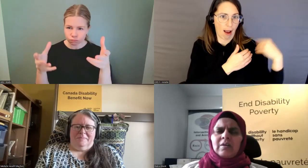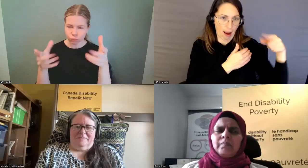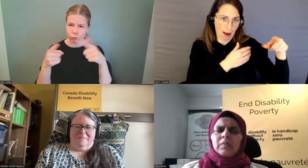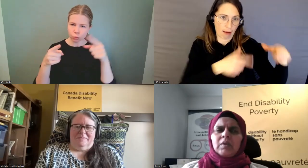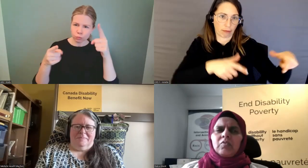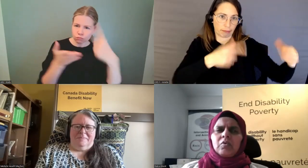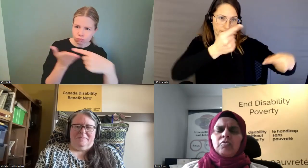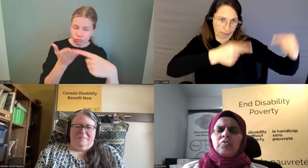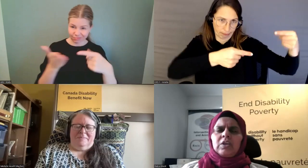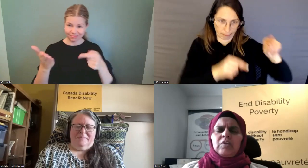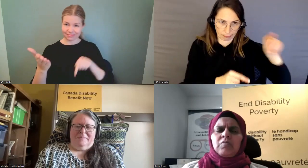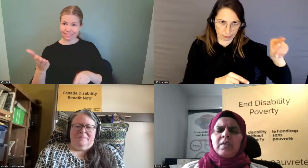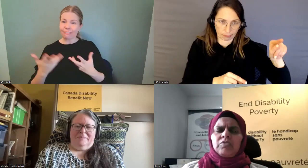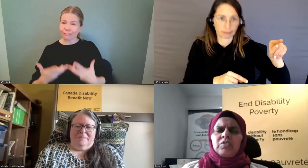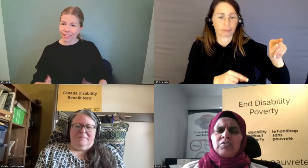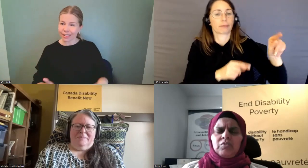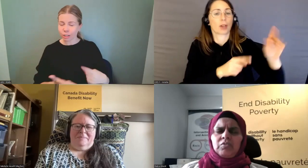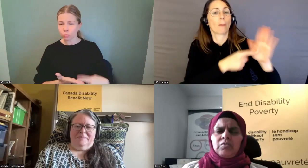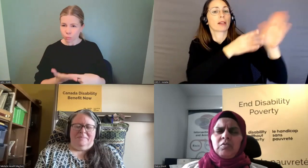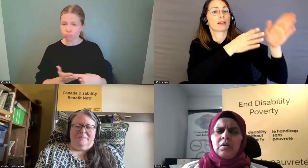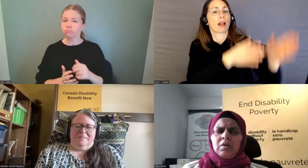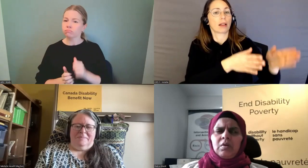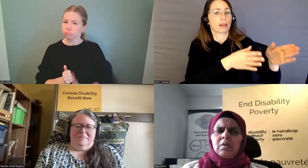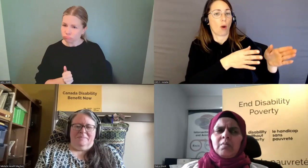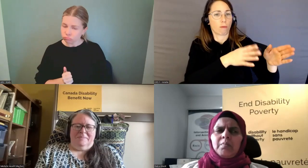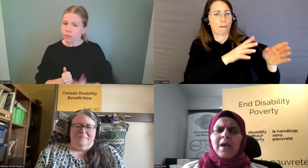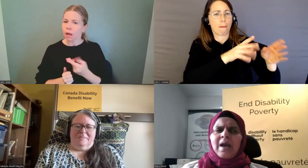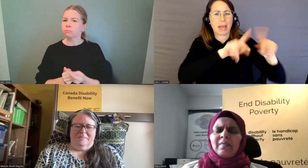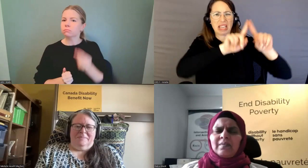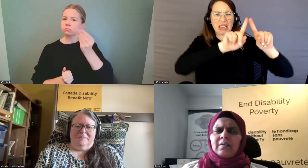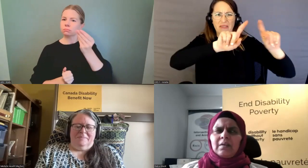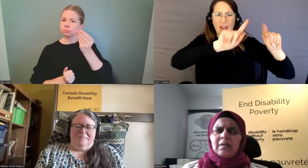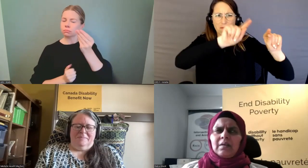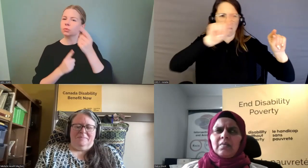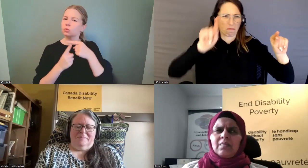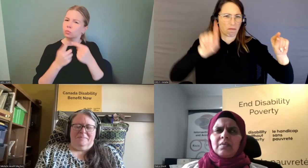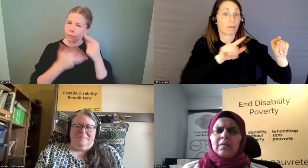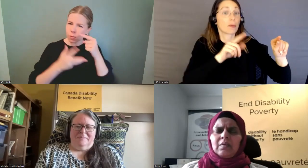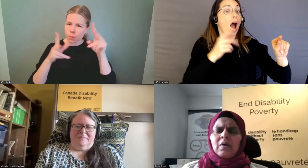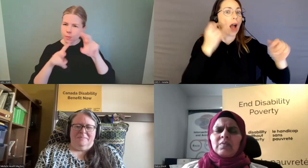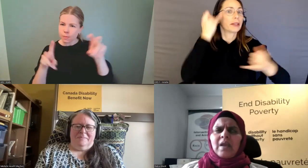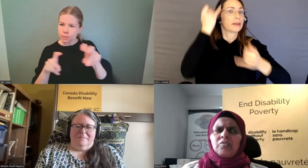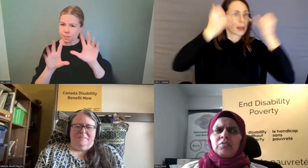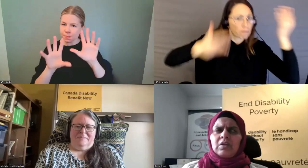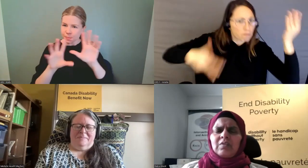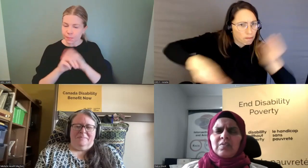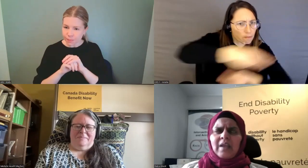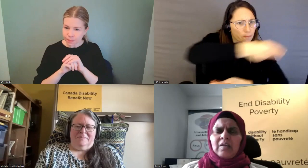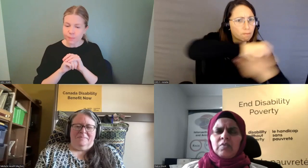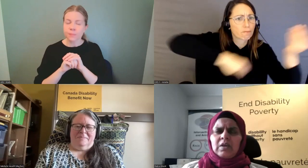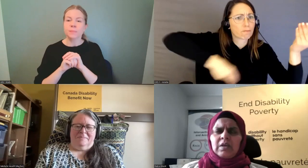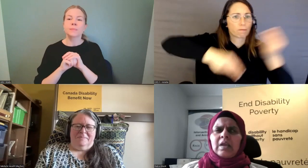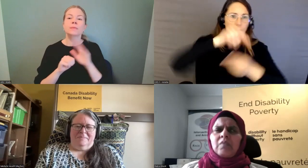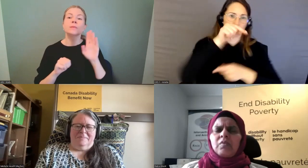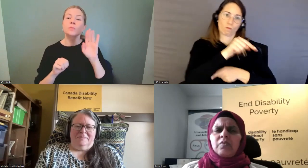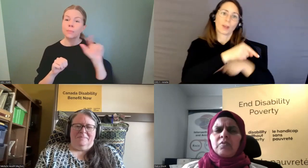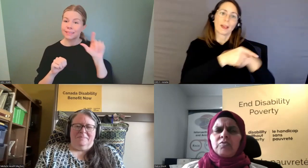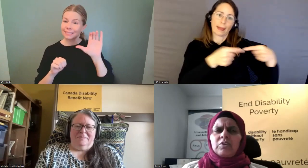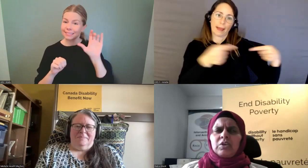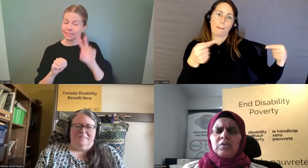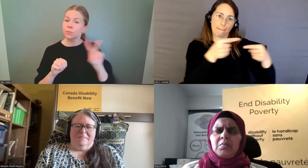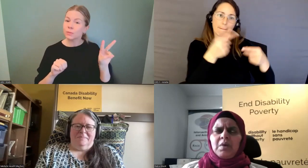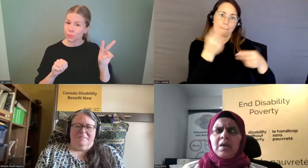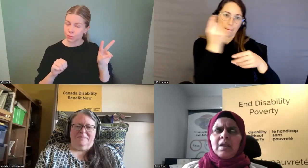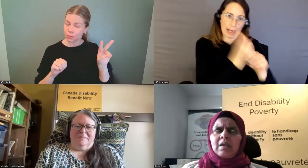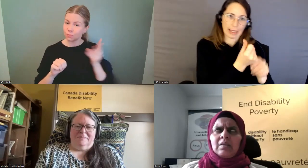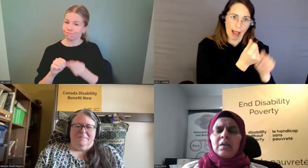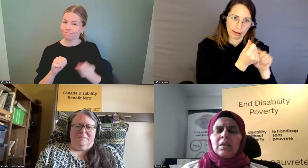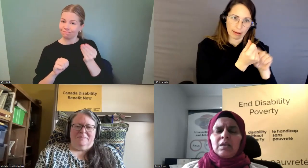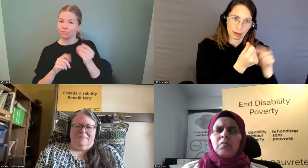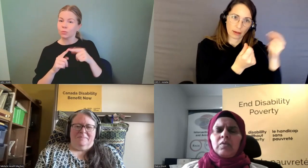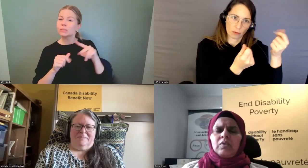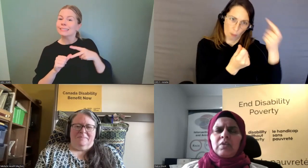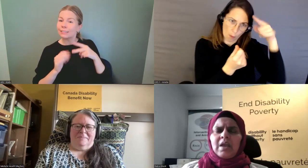SO BILL C-22 PASSED -- WAS ENTERED INTO SECOND READING AND REFERRED TO HUMA WITH UNANIMOUS